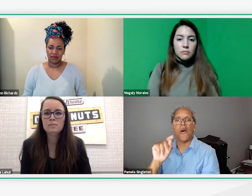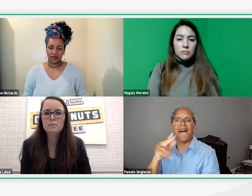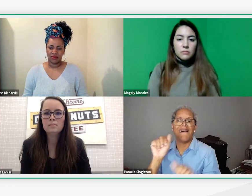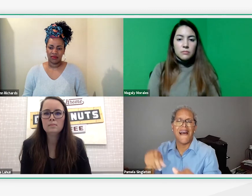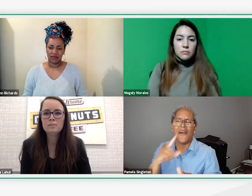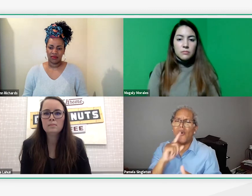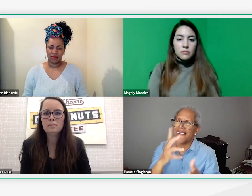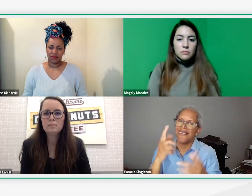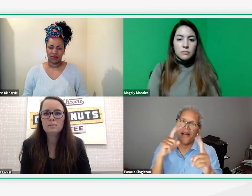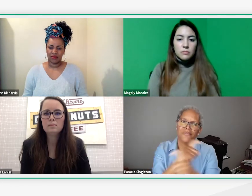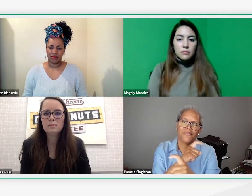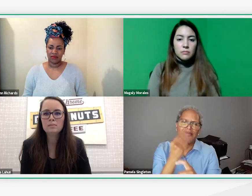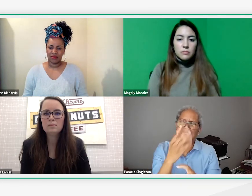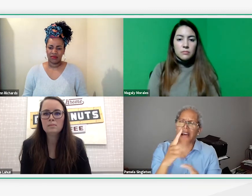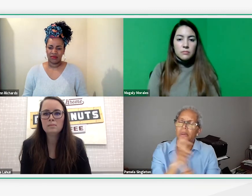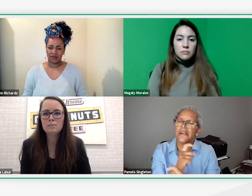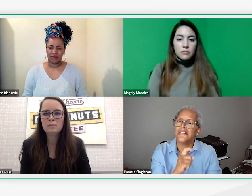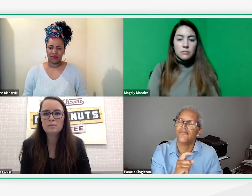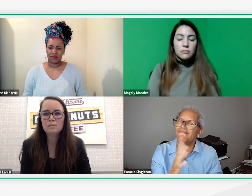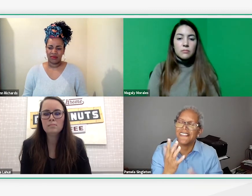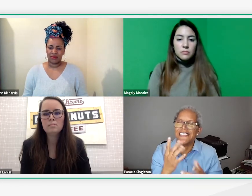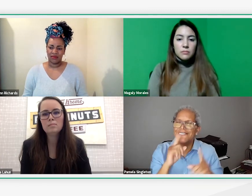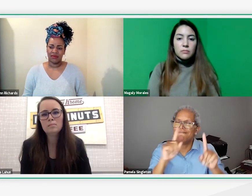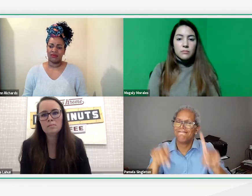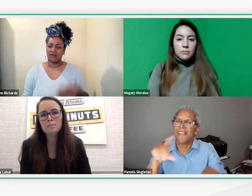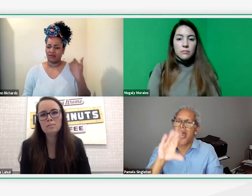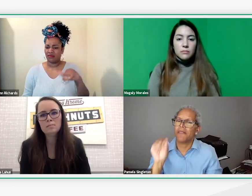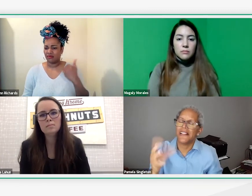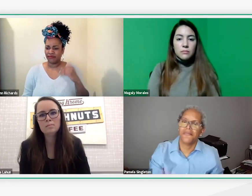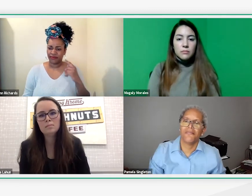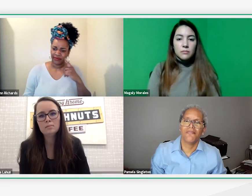it out and put it into a different account. It's fairly complicated, all of this accounting